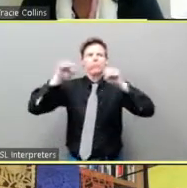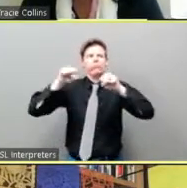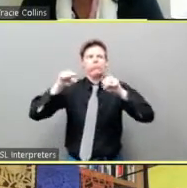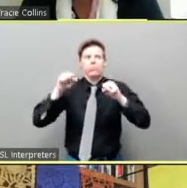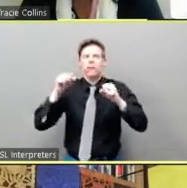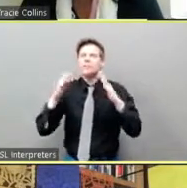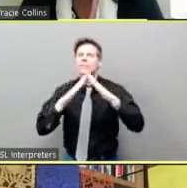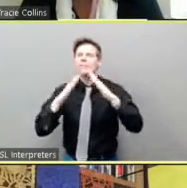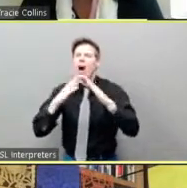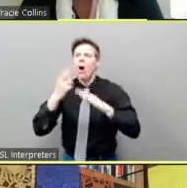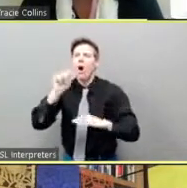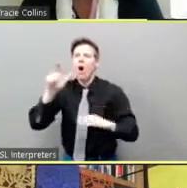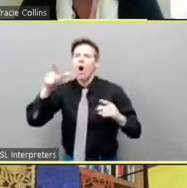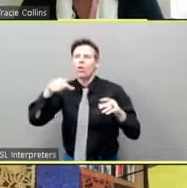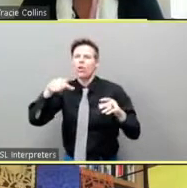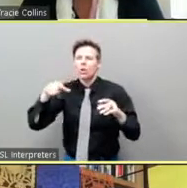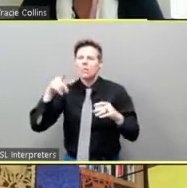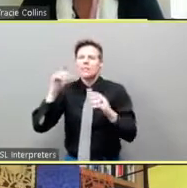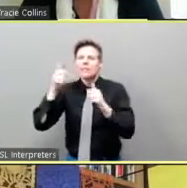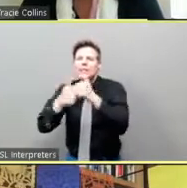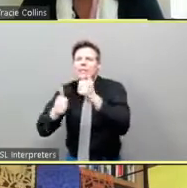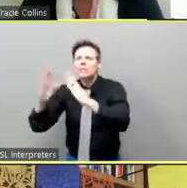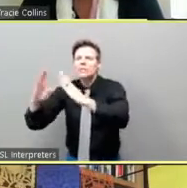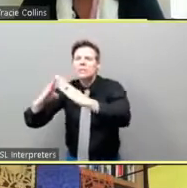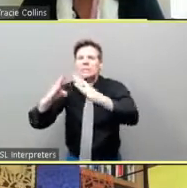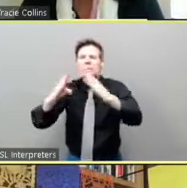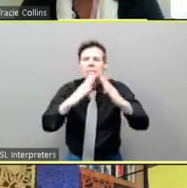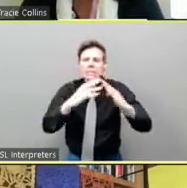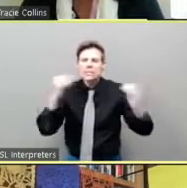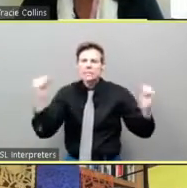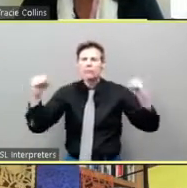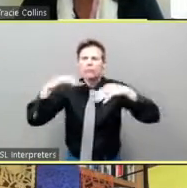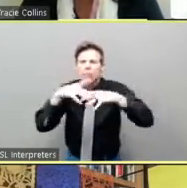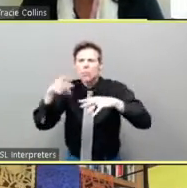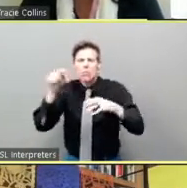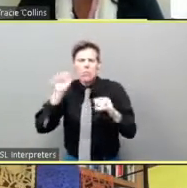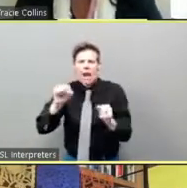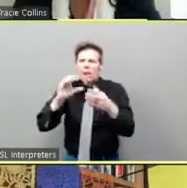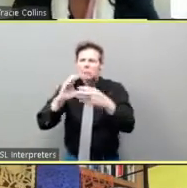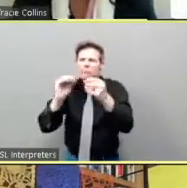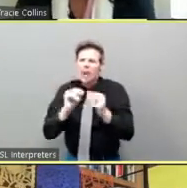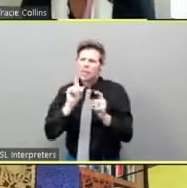health workers and other outreach methods. Excuse me to create a climate